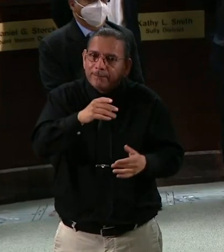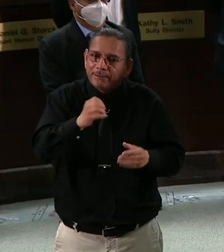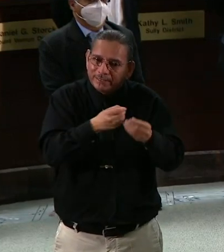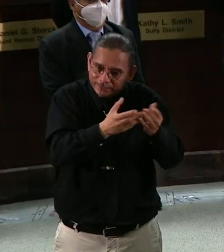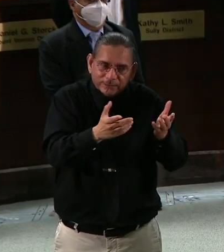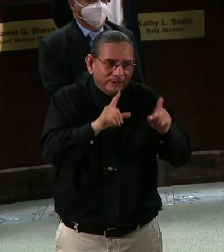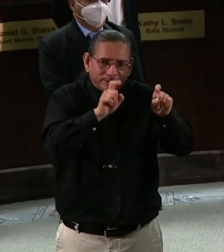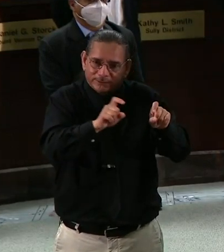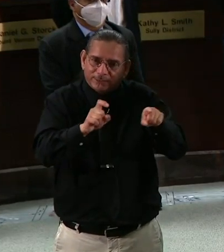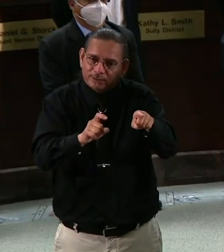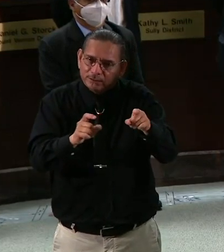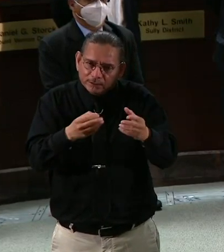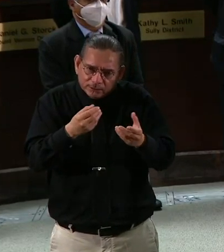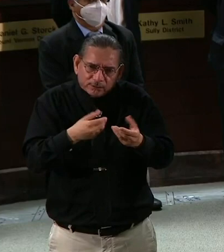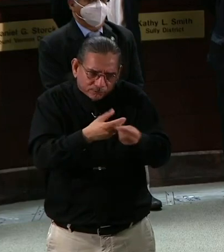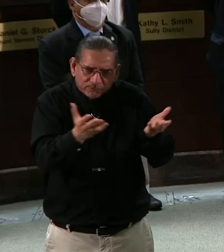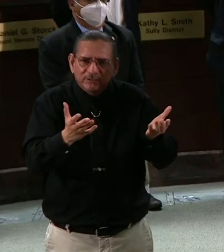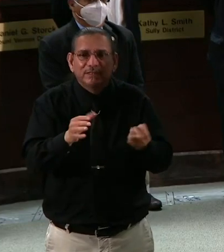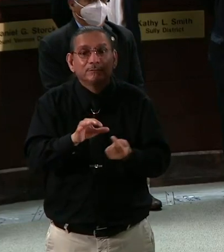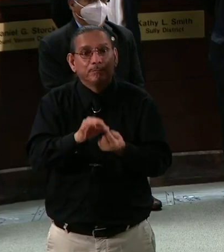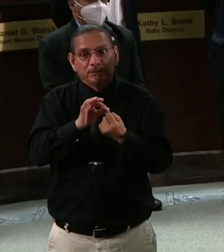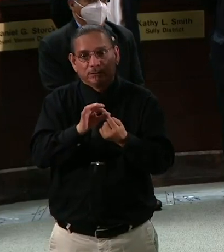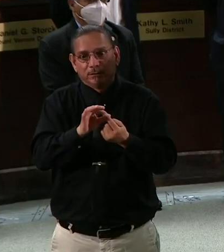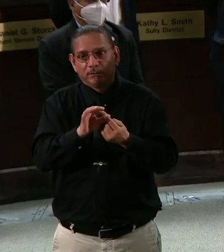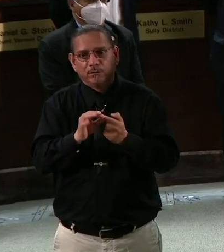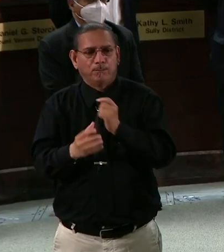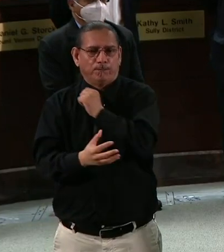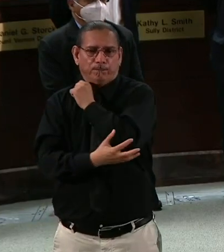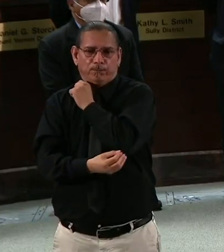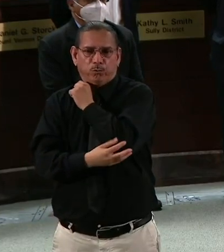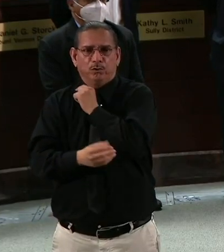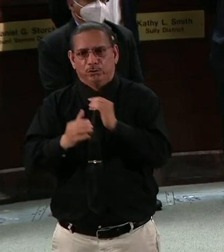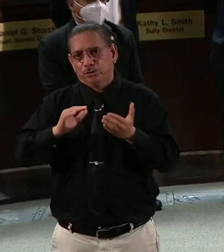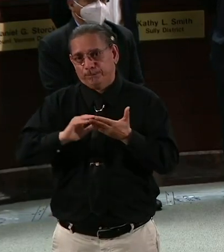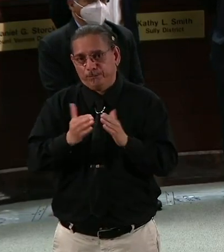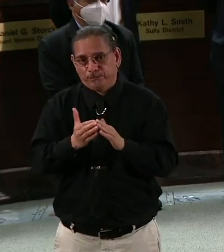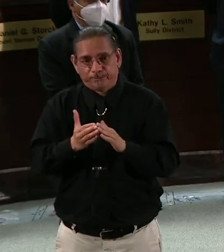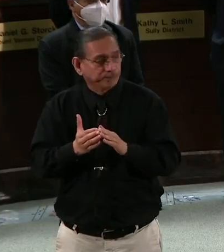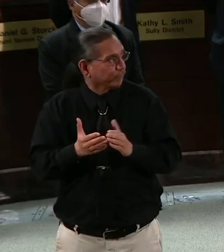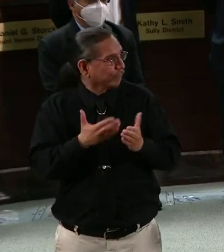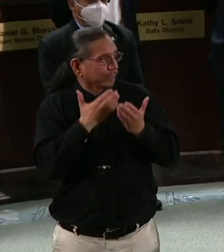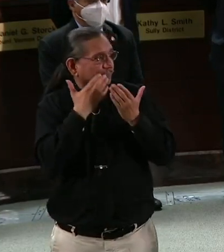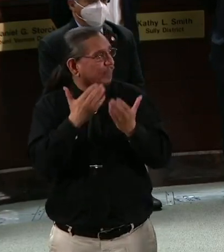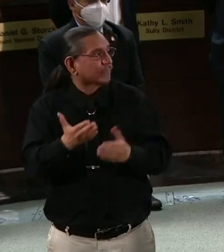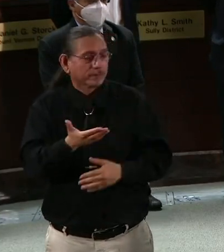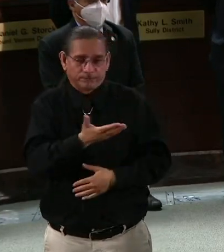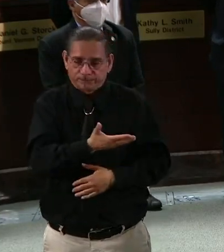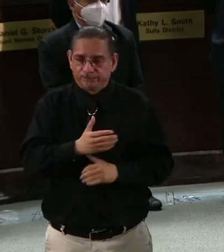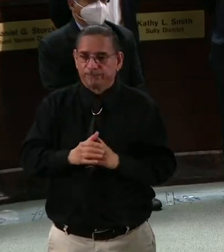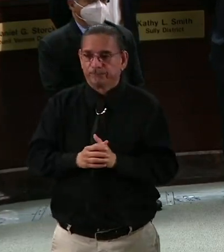SURE THAT WE ARE. GETTING HE